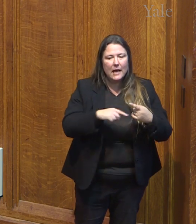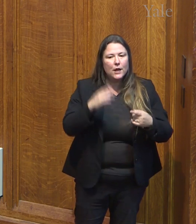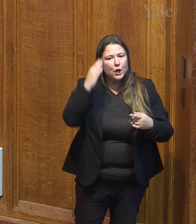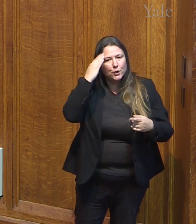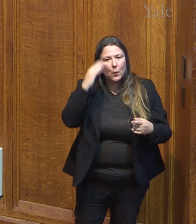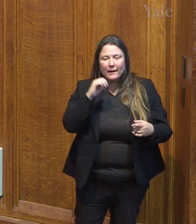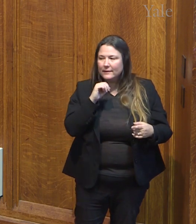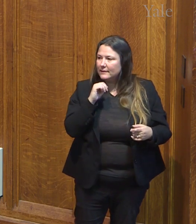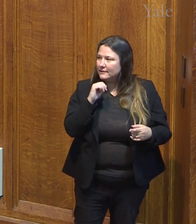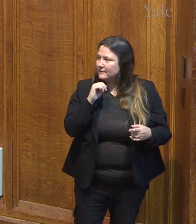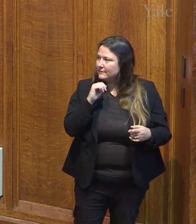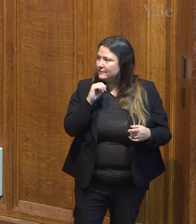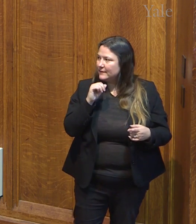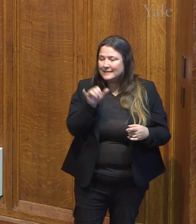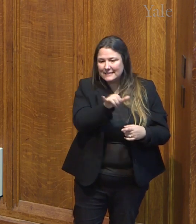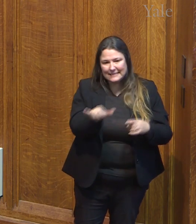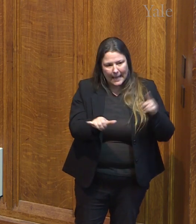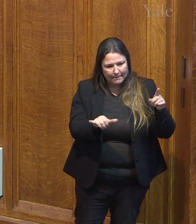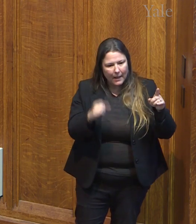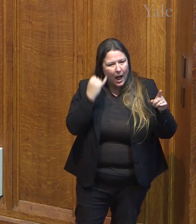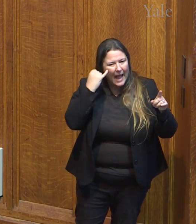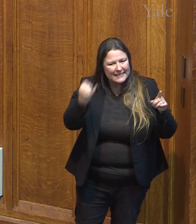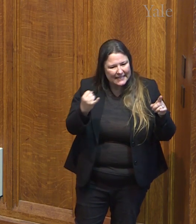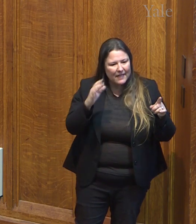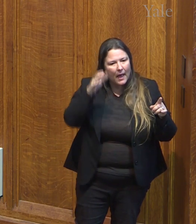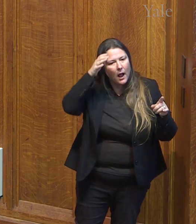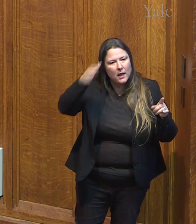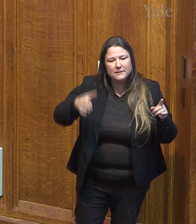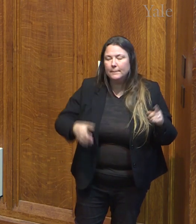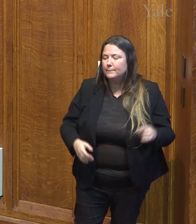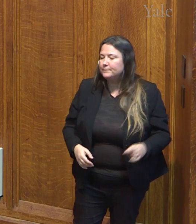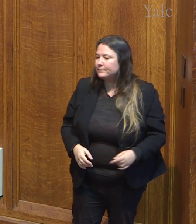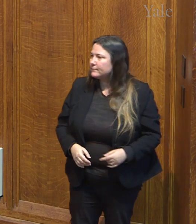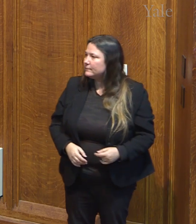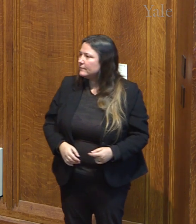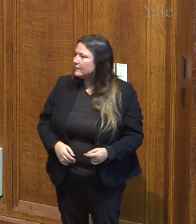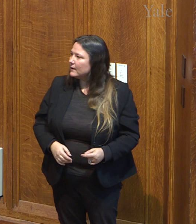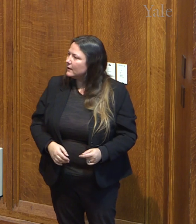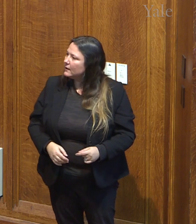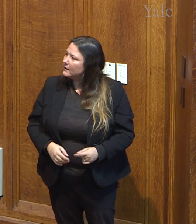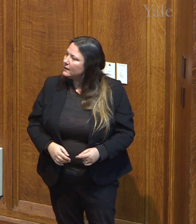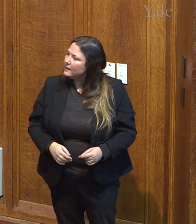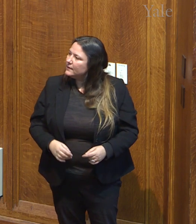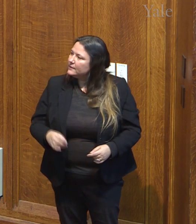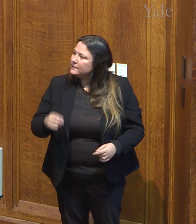The student would invariably do the same. Bébian would unsheathe the imaginary saber again